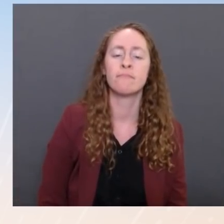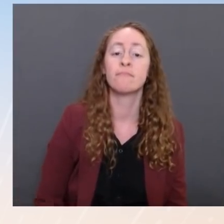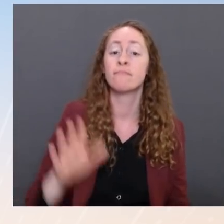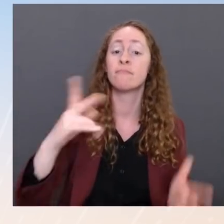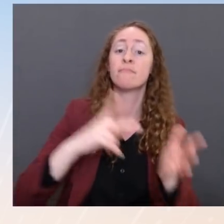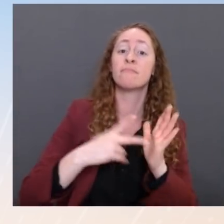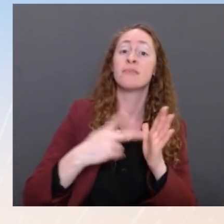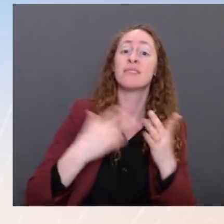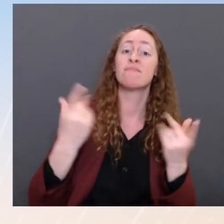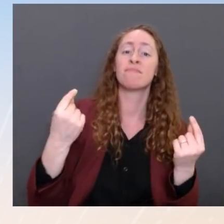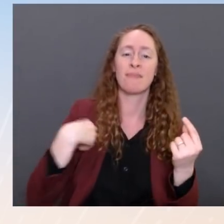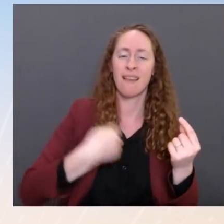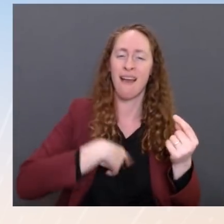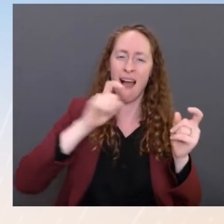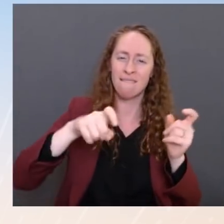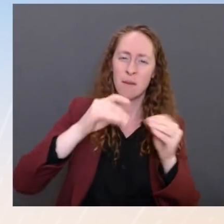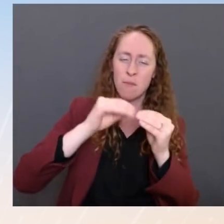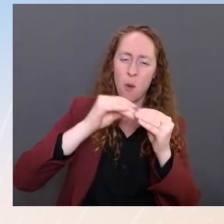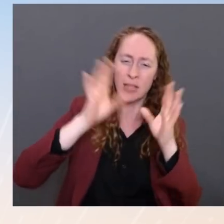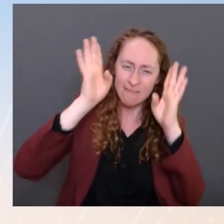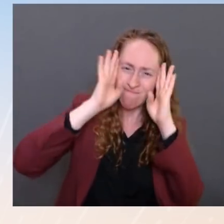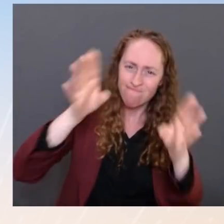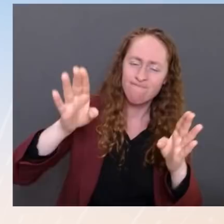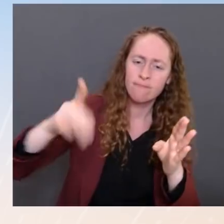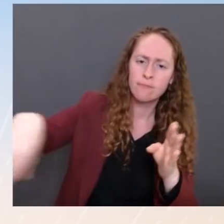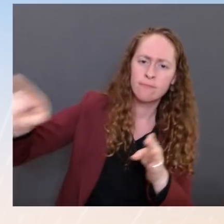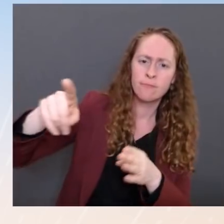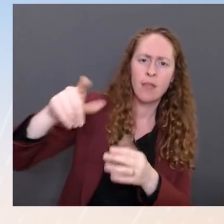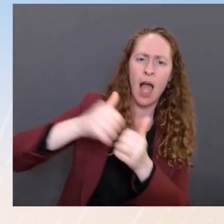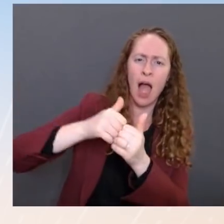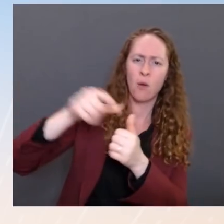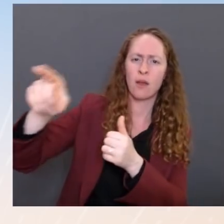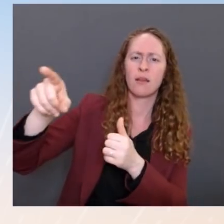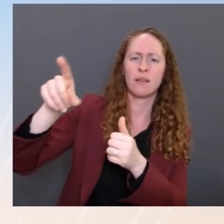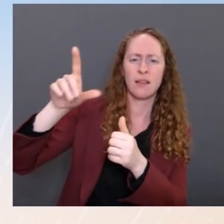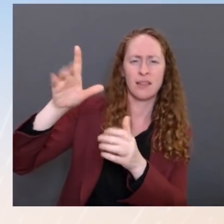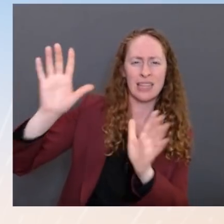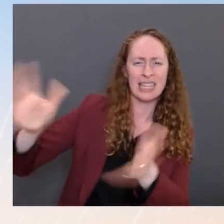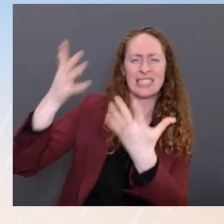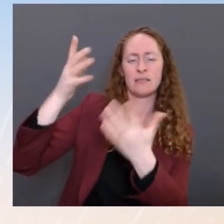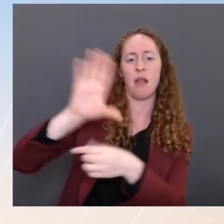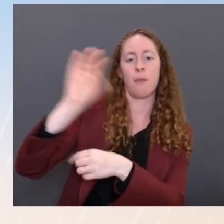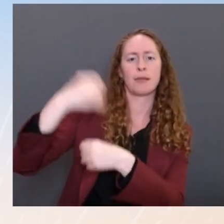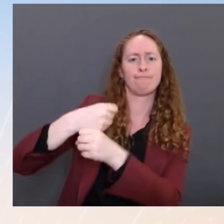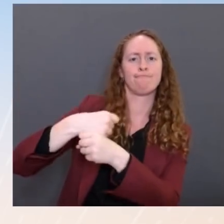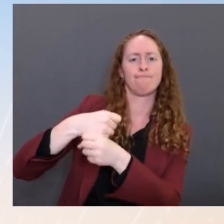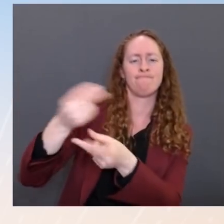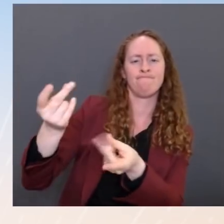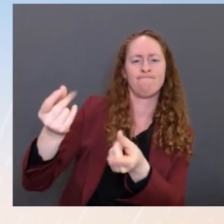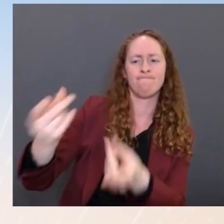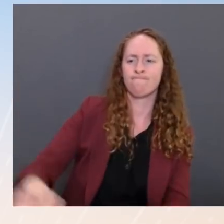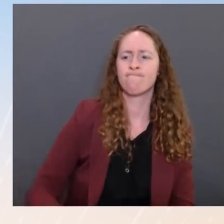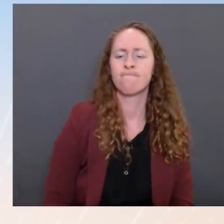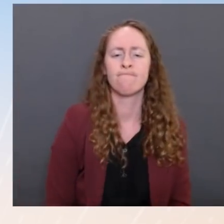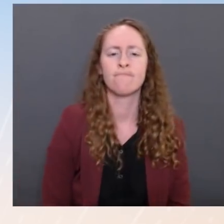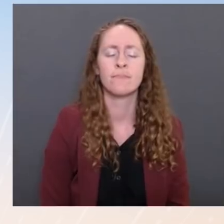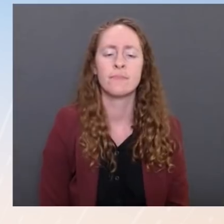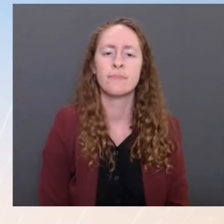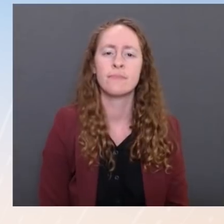and needs now. Go ahead. The Press: Thank you so much. Another one on baby formula -- that families with babies who are sick